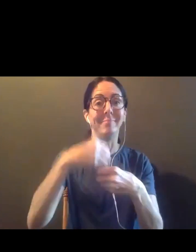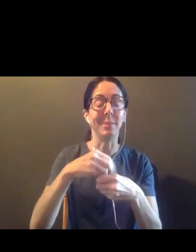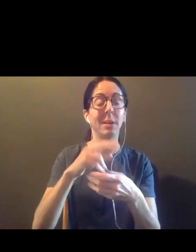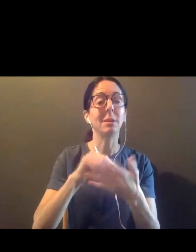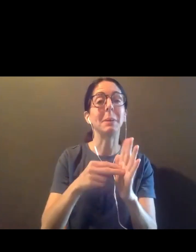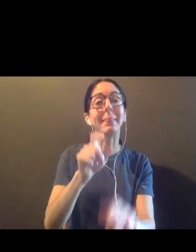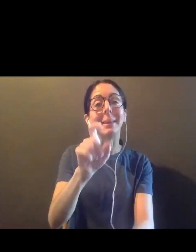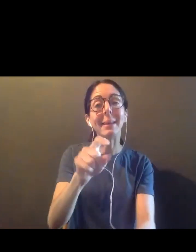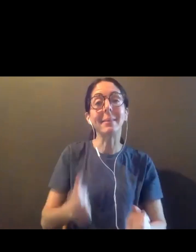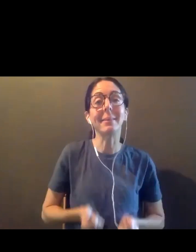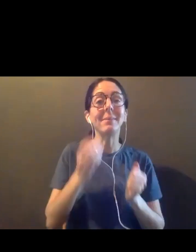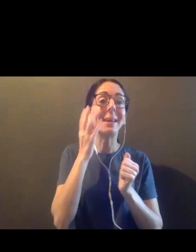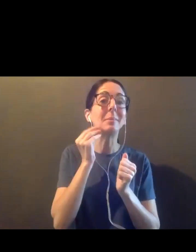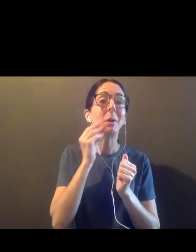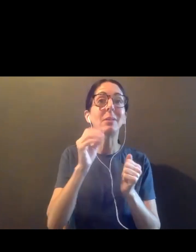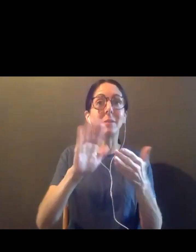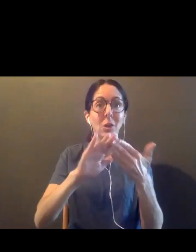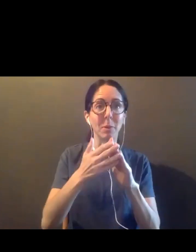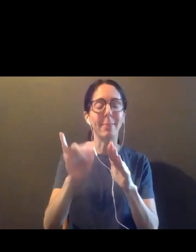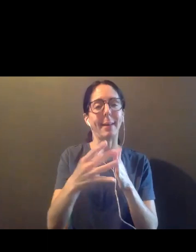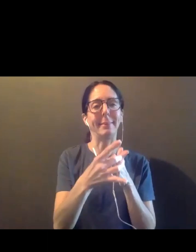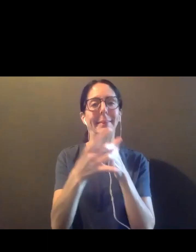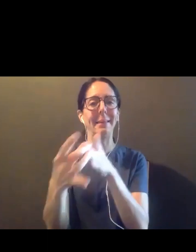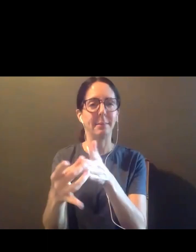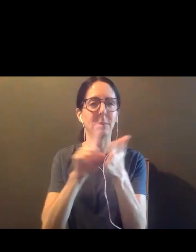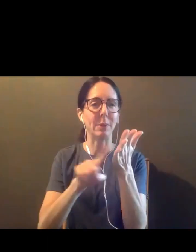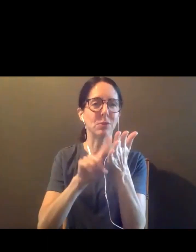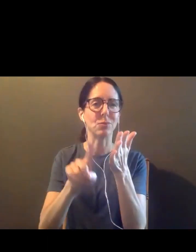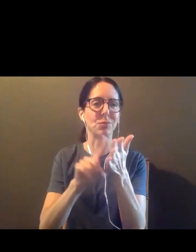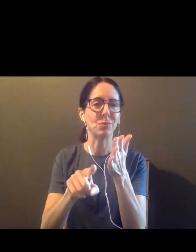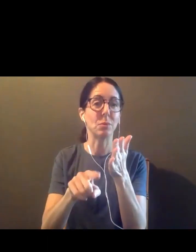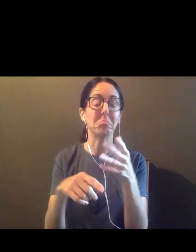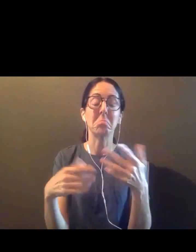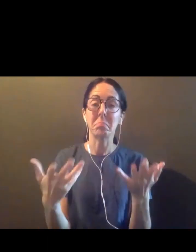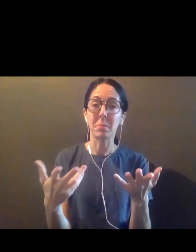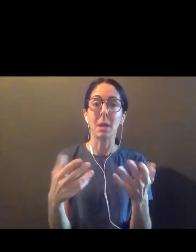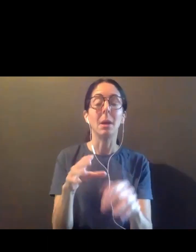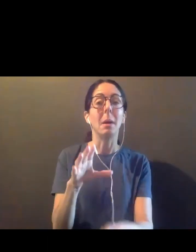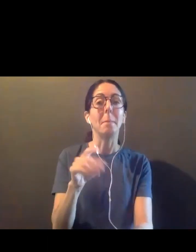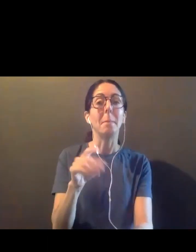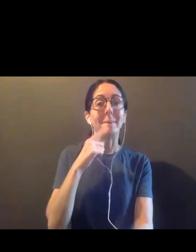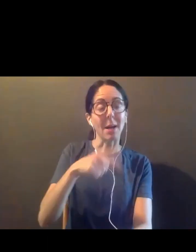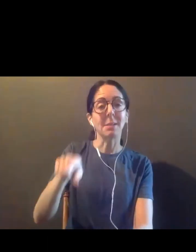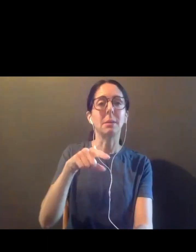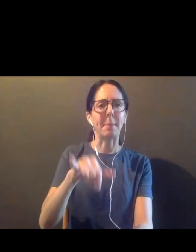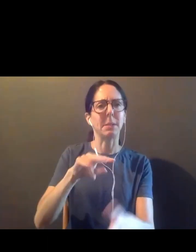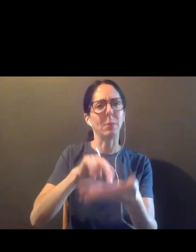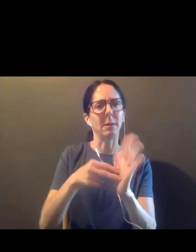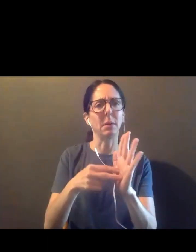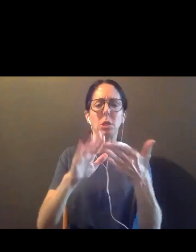experiences of the community. And that could be -- that needs to be defined first and foremost. Who is your community?